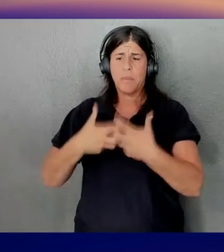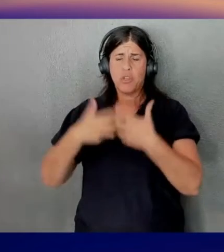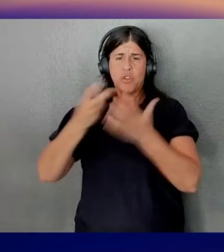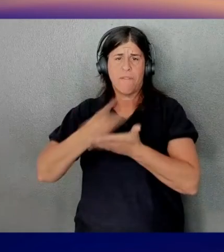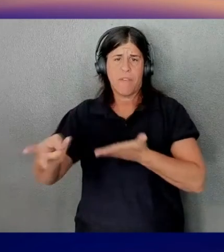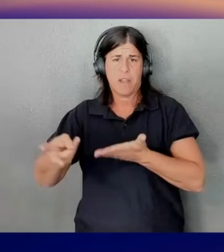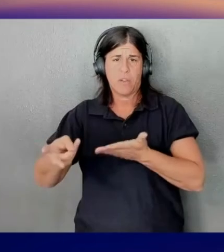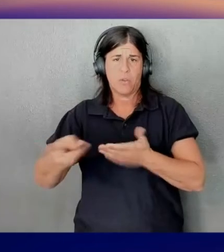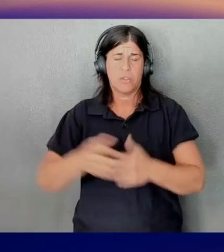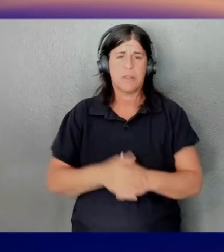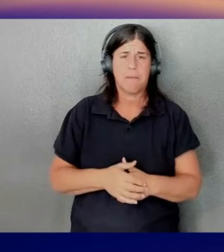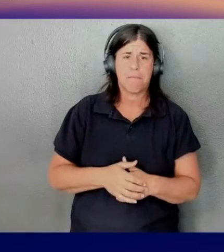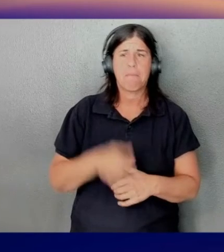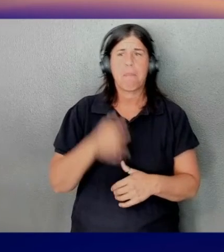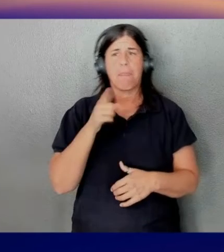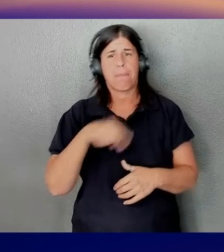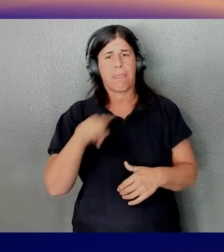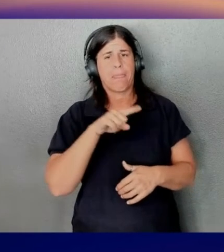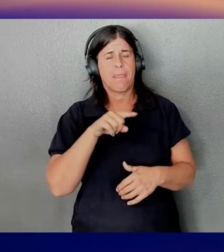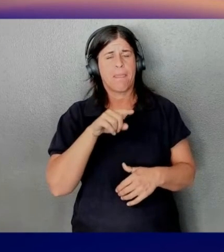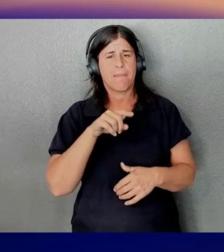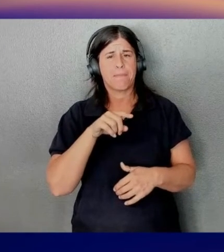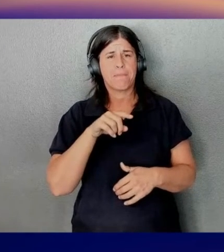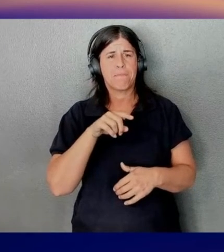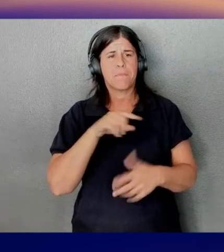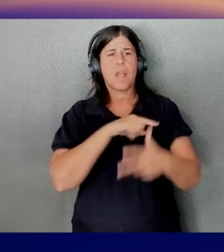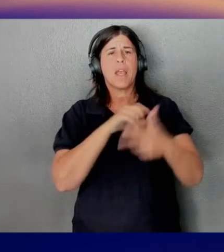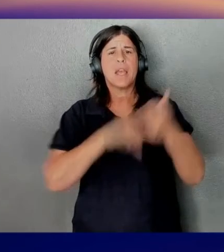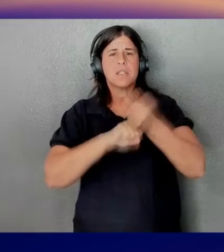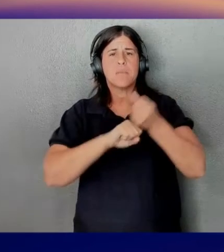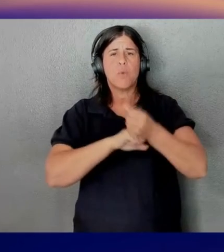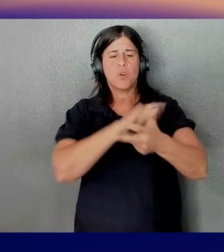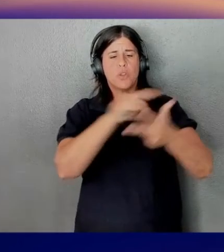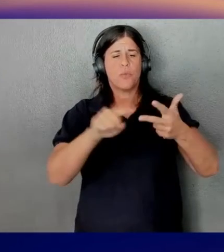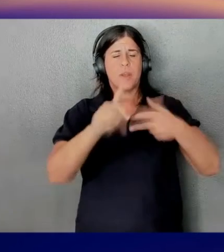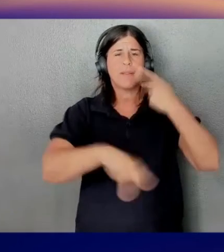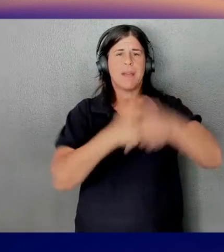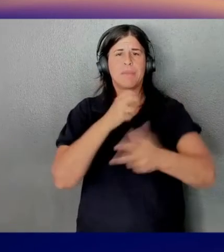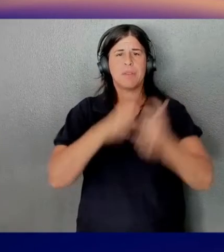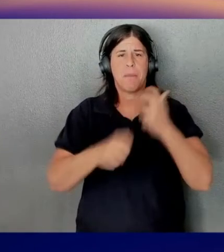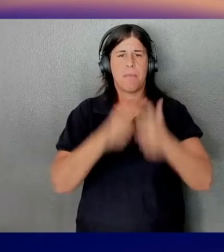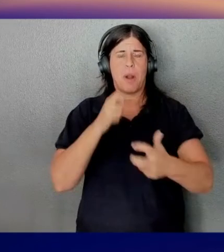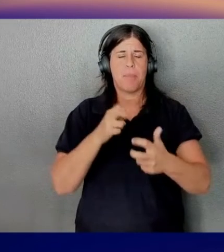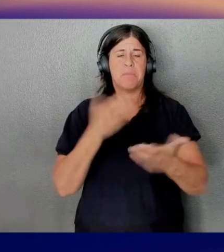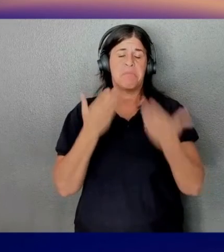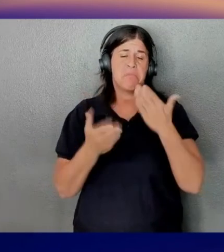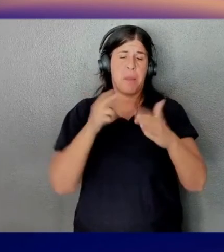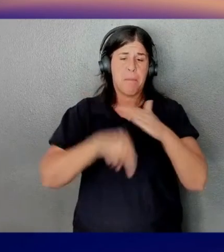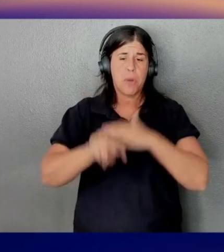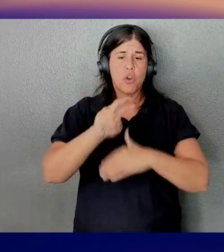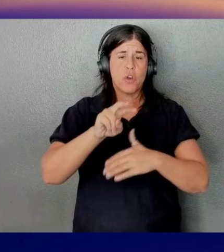it supports three times, three types of problems. You make prediction or regression, classification,